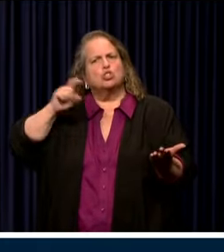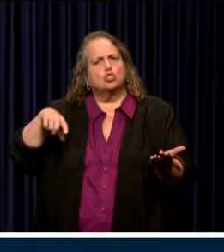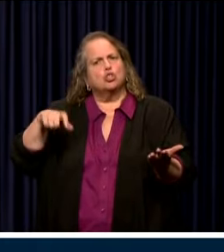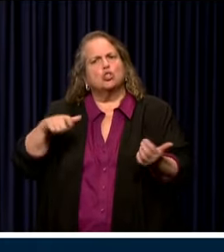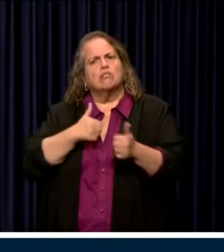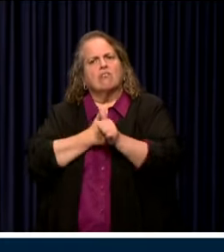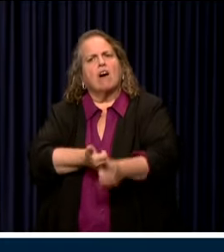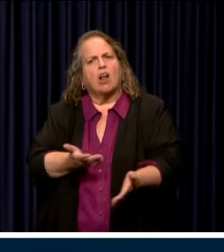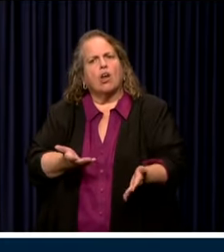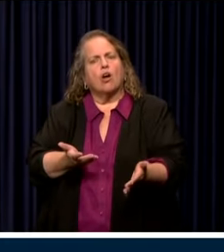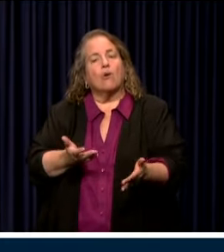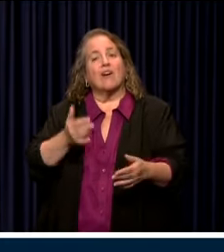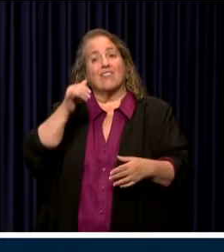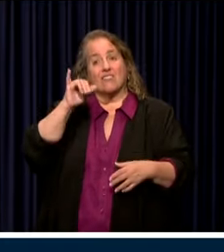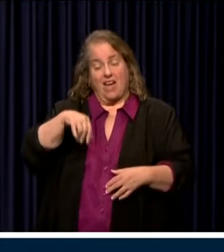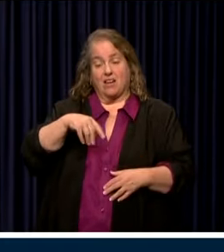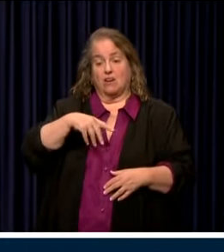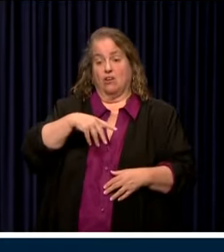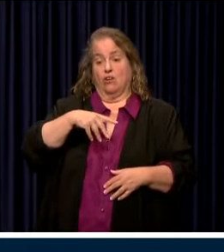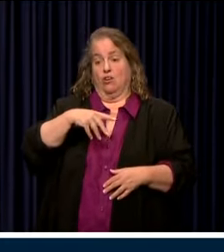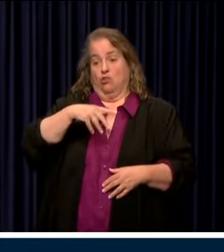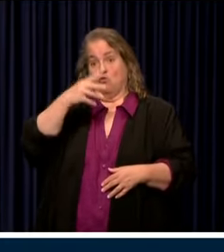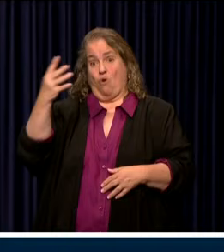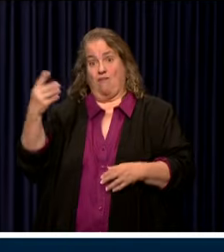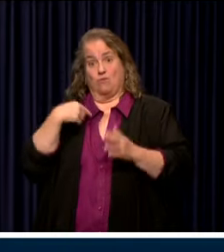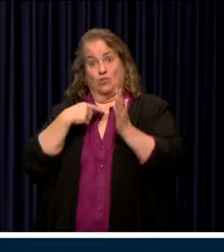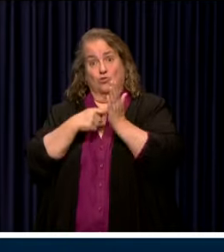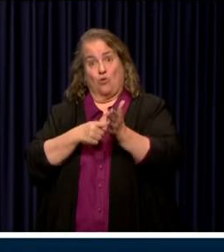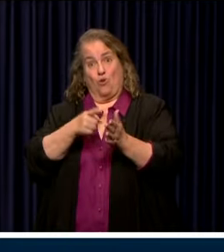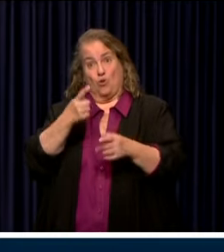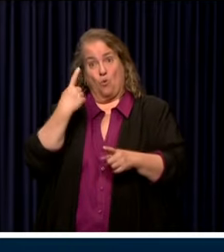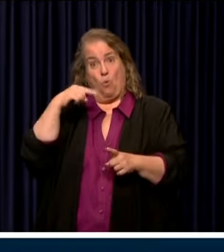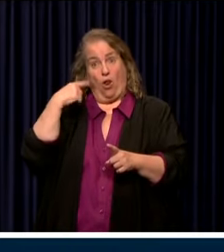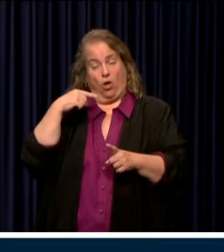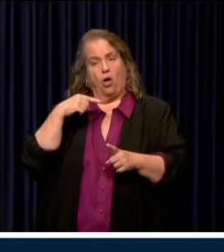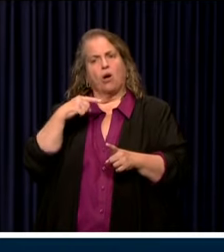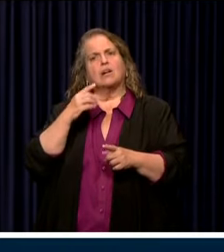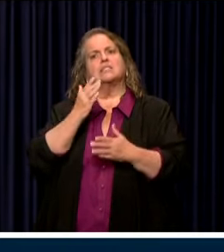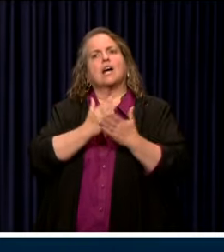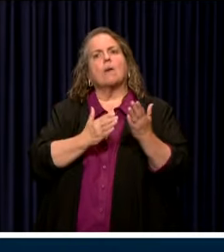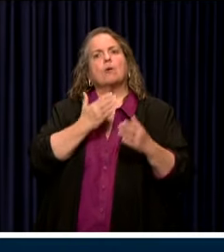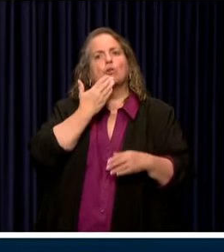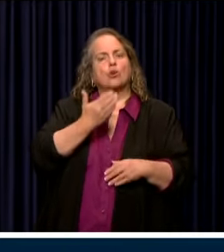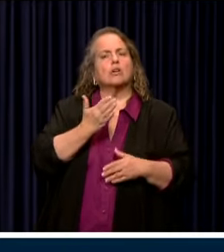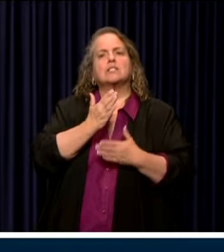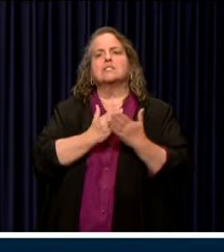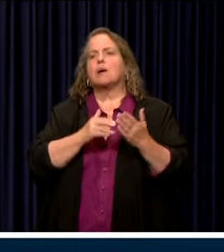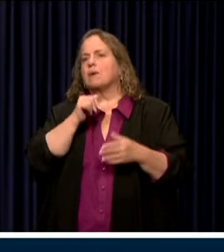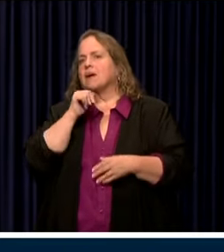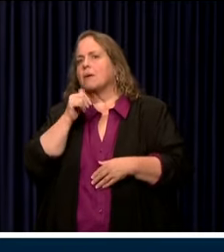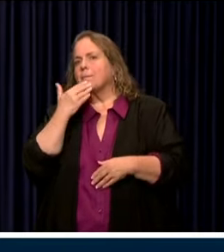THE ABILITY TO CONTROL AND EVEN TREAT AND CARE FOR COVID-19